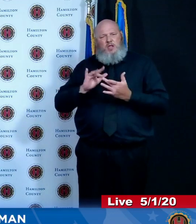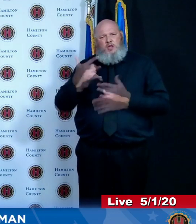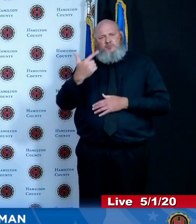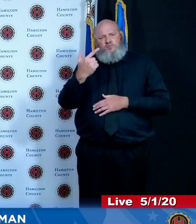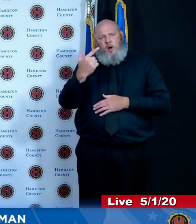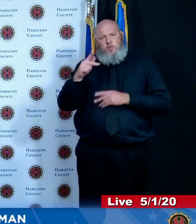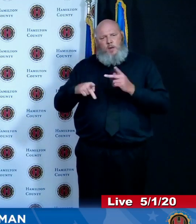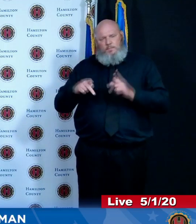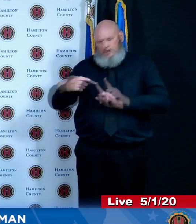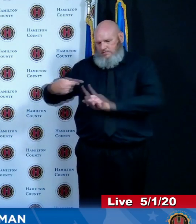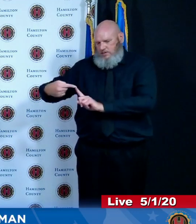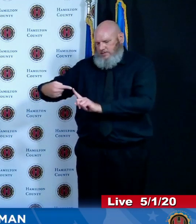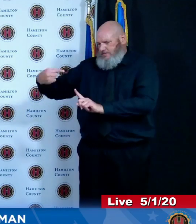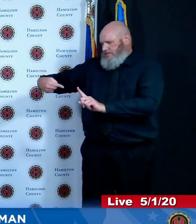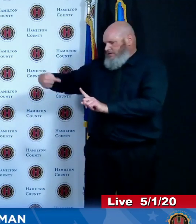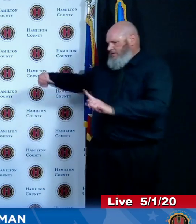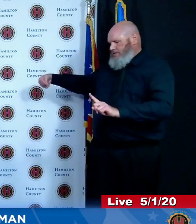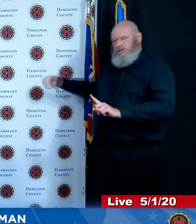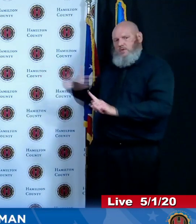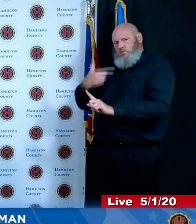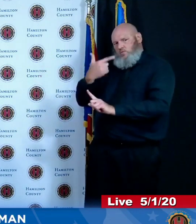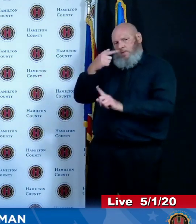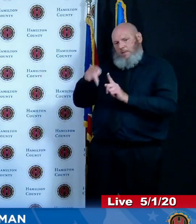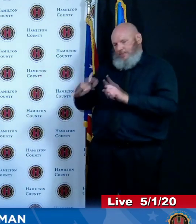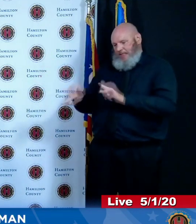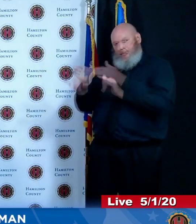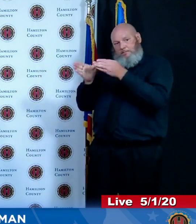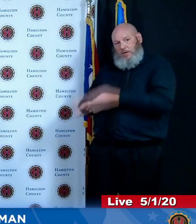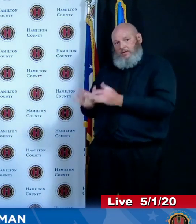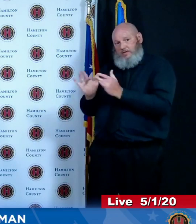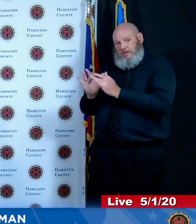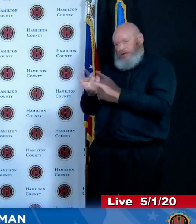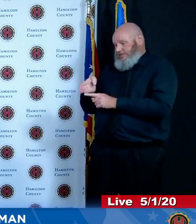what quarantine is and are more familiar with Covid-19 but there are a lot of